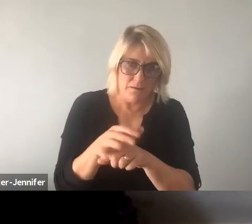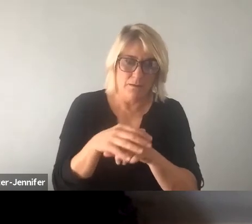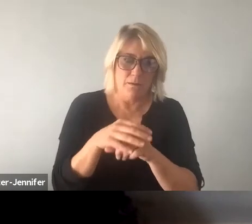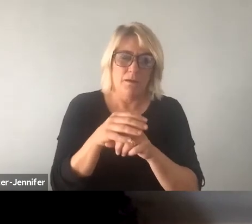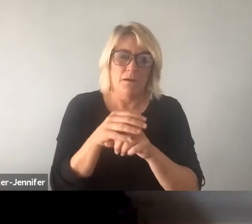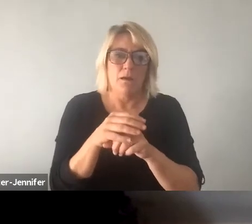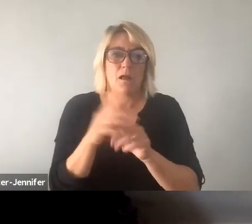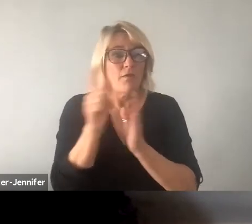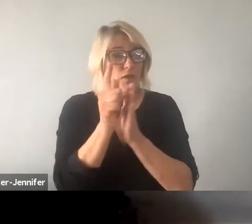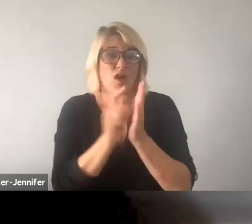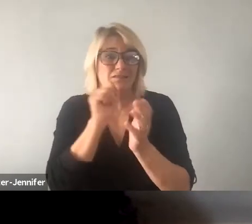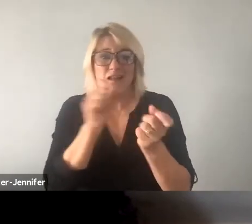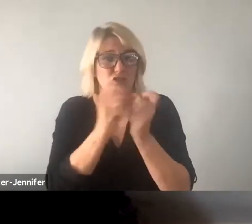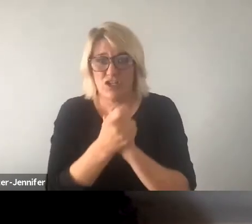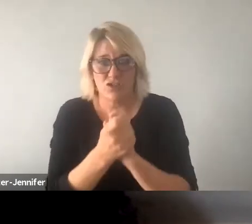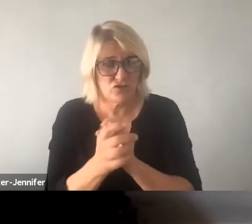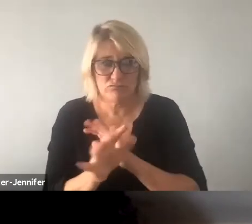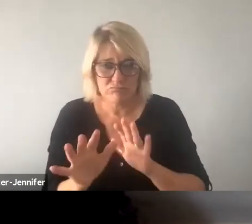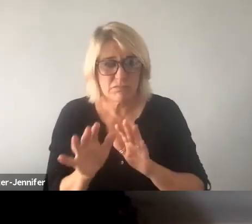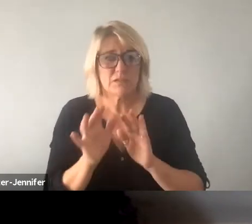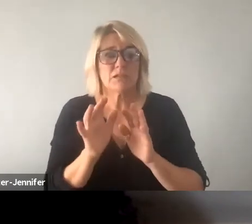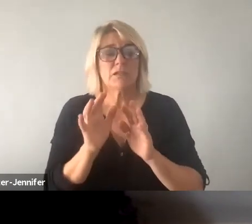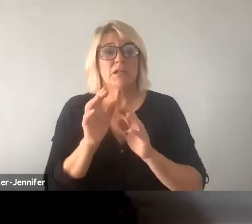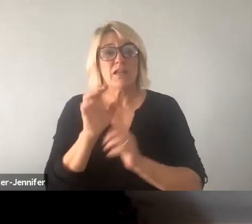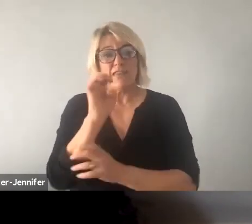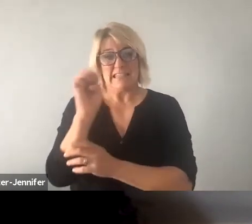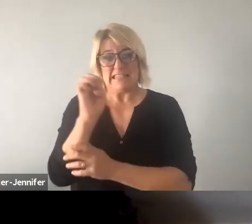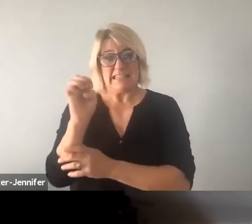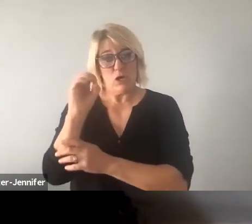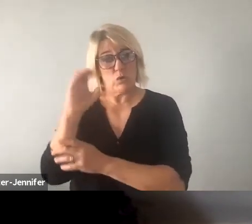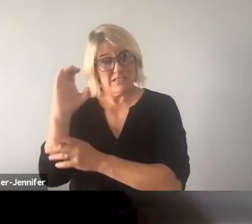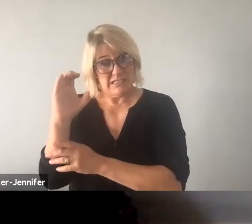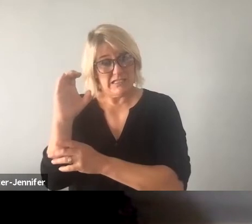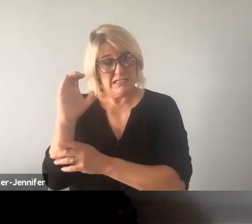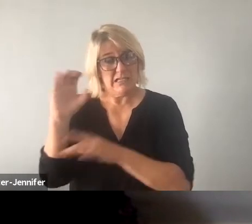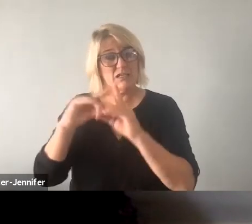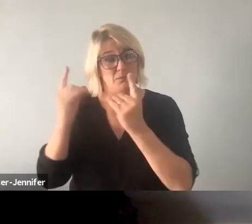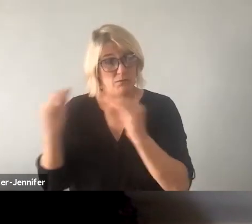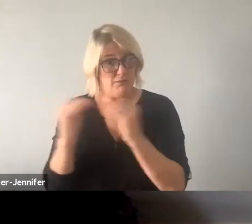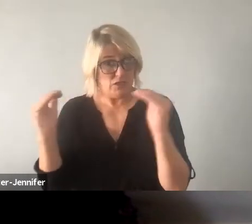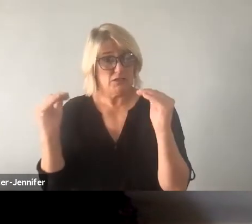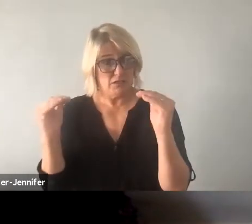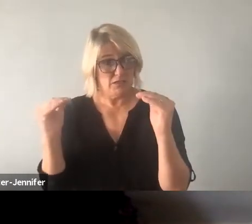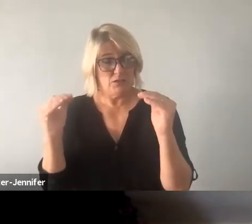talking about the issues that we see recently with the pandemic. The law